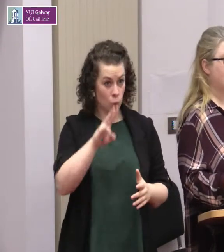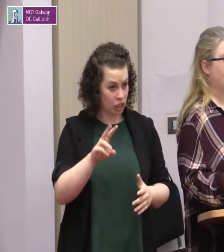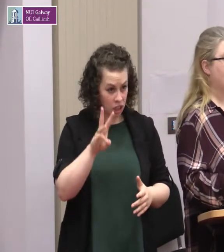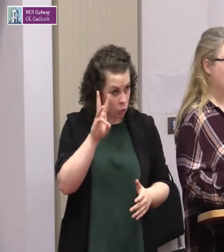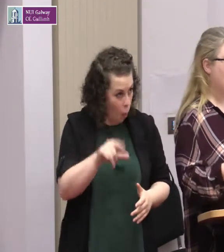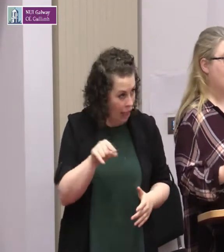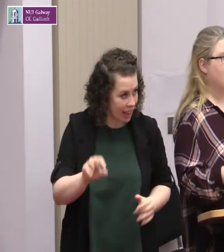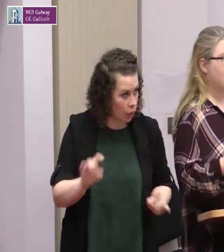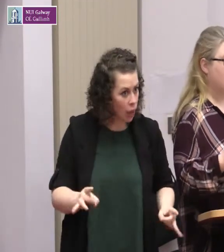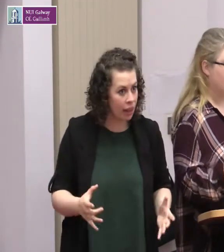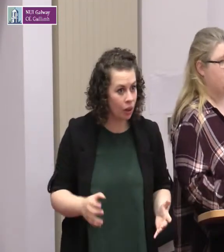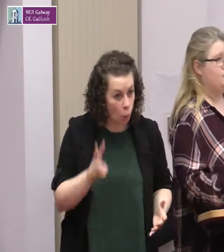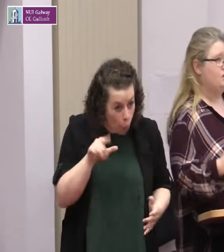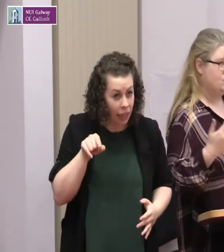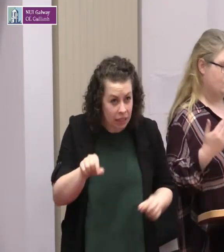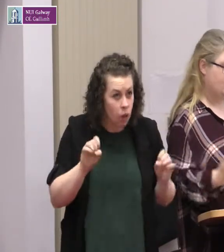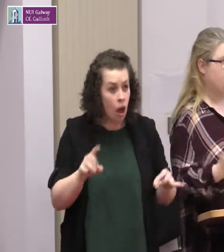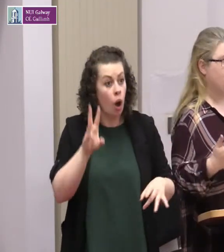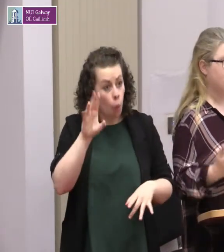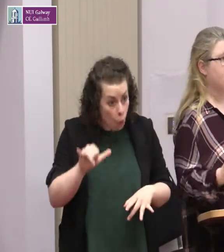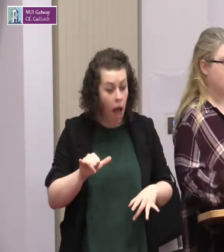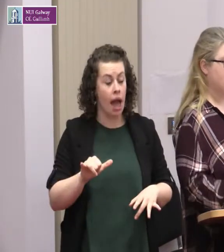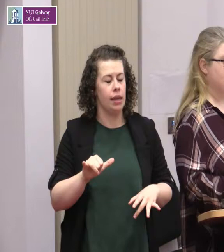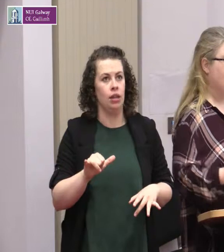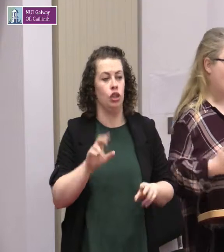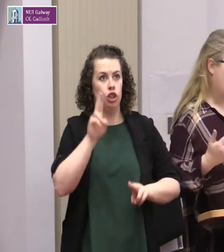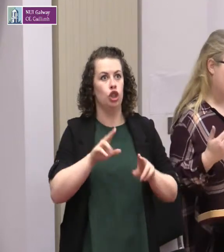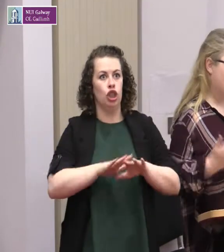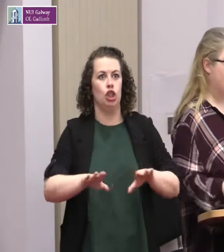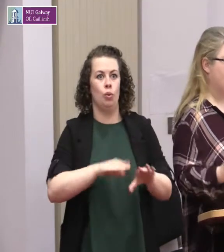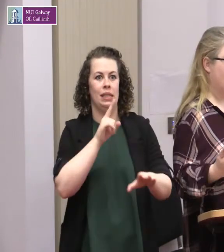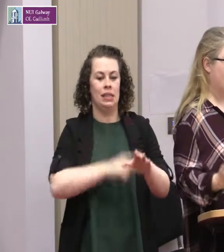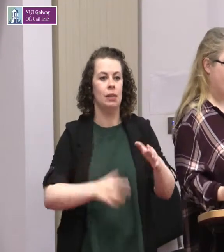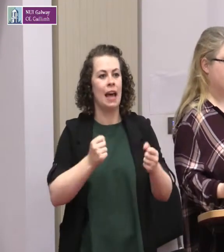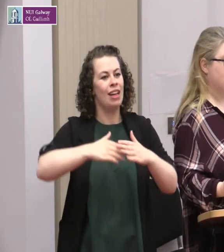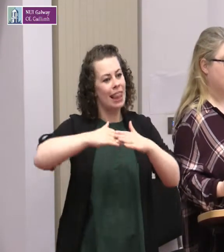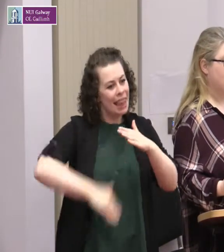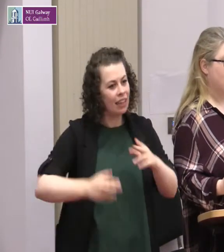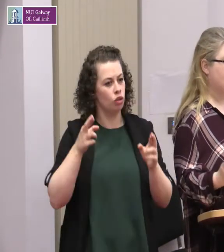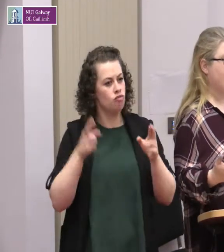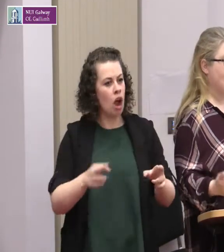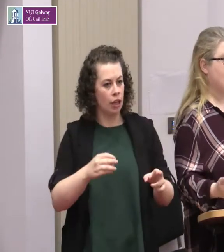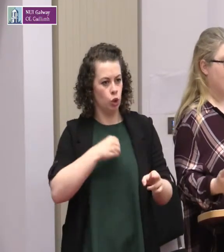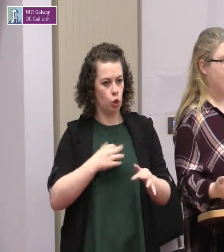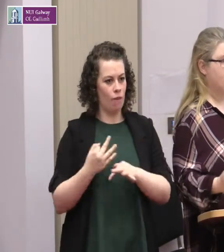Why on earth should children with disabilities have less of a right to a family life, to